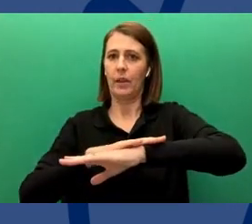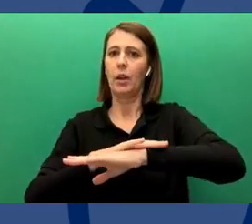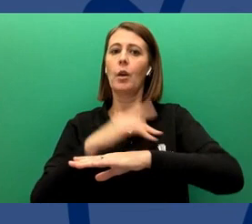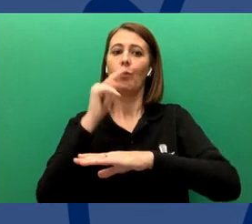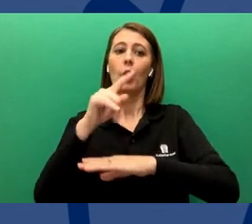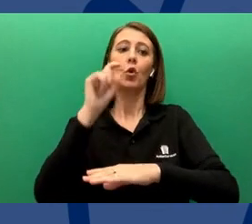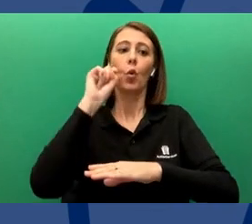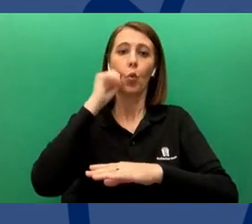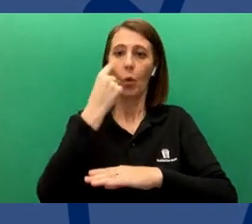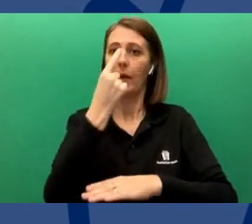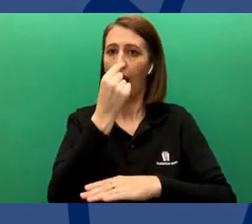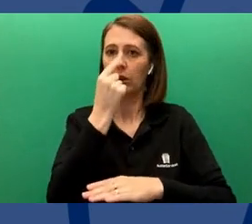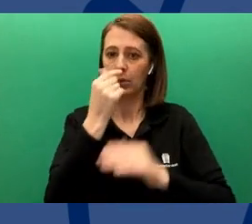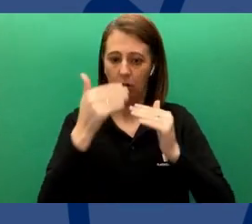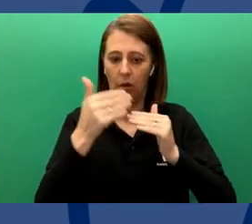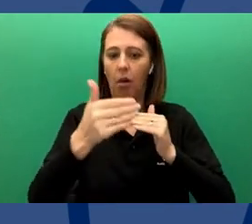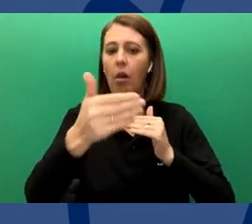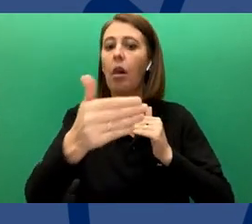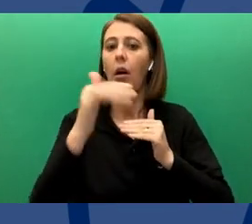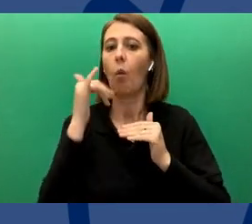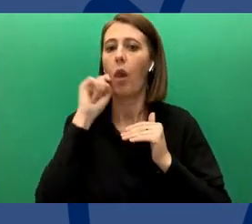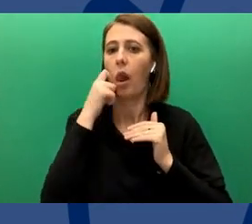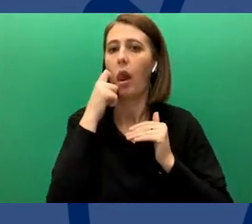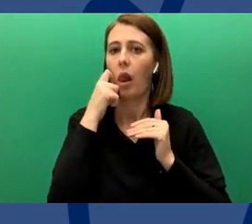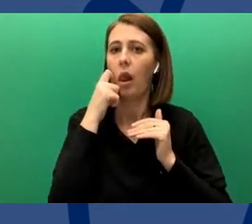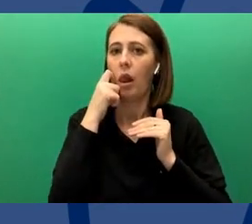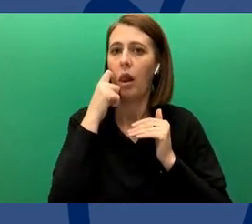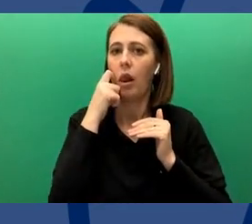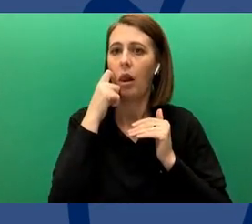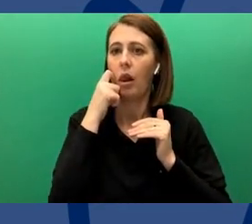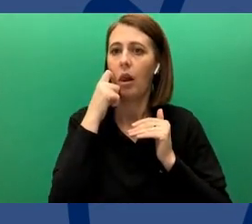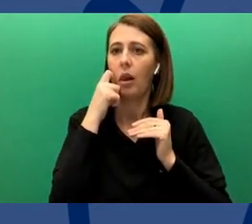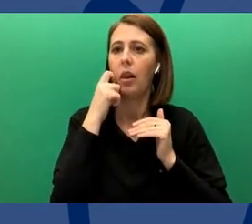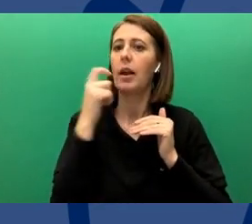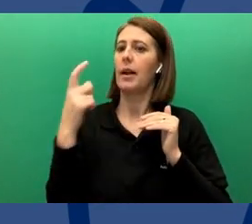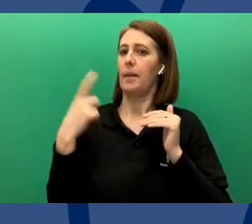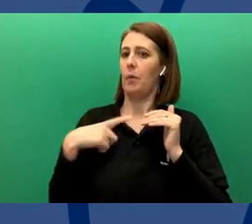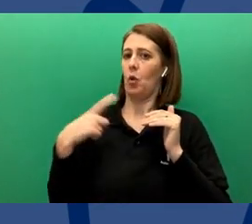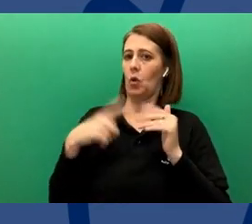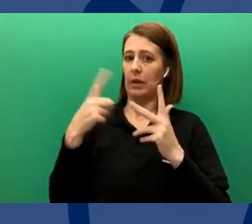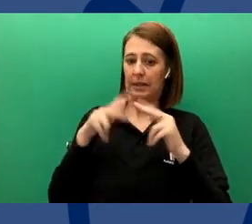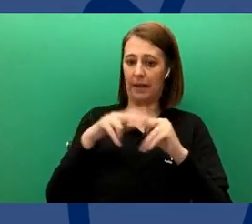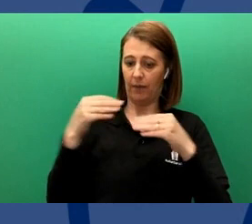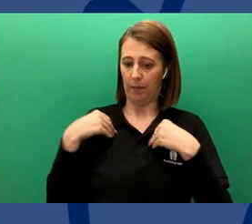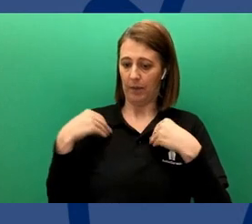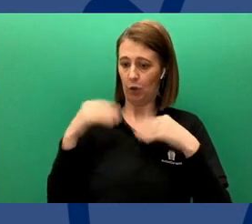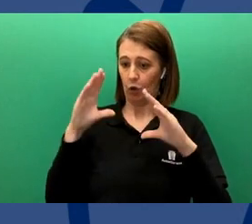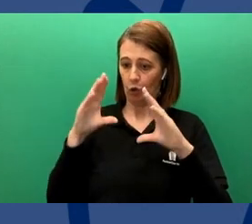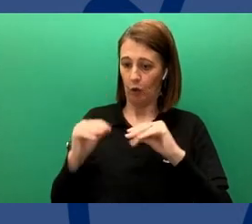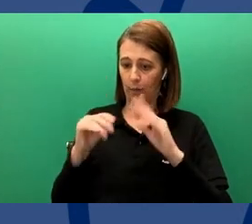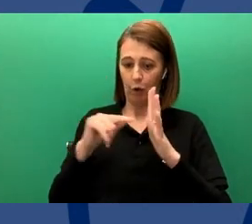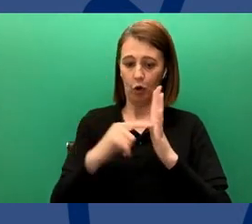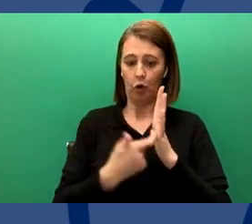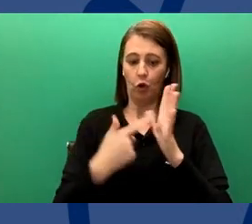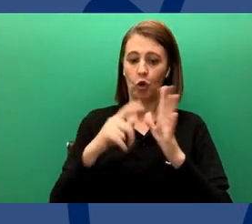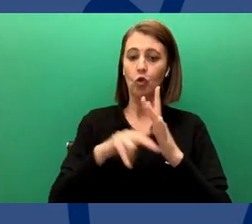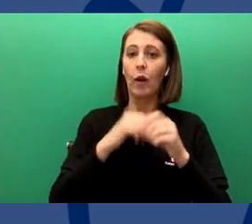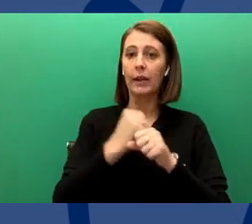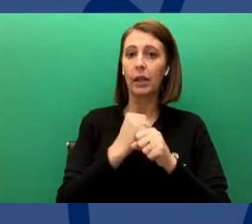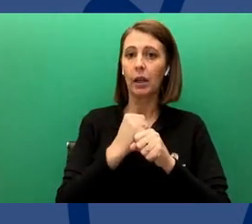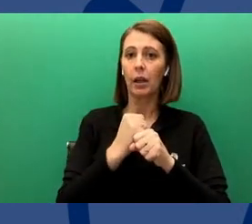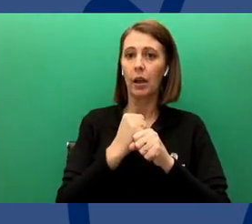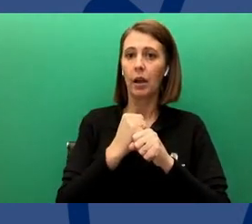Because, obviously, if the business has ceased to trade, then the income will decline. It's